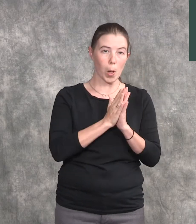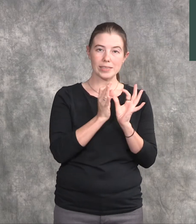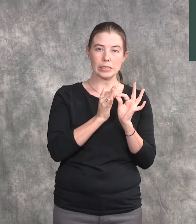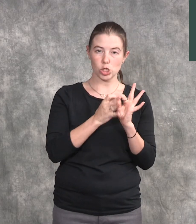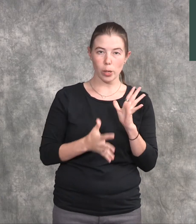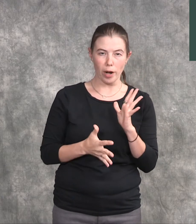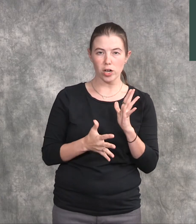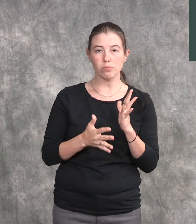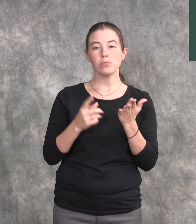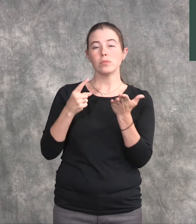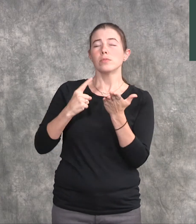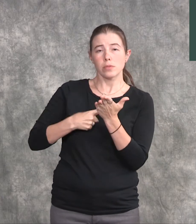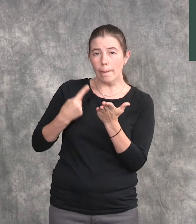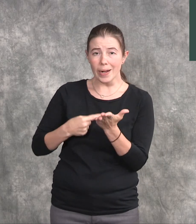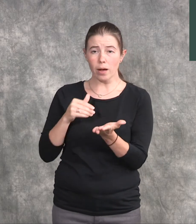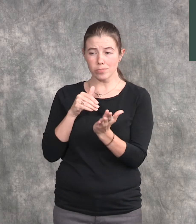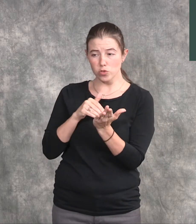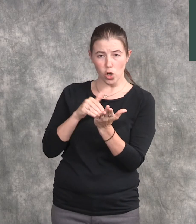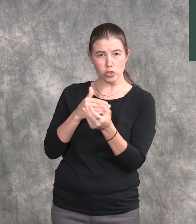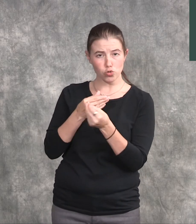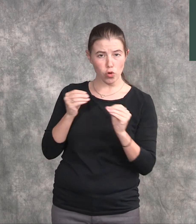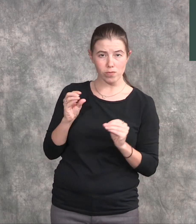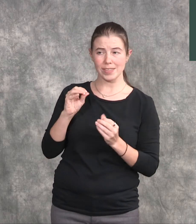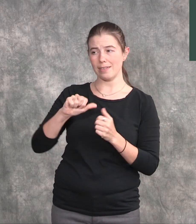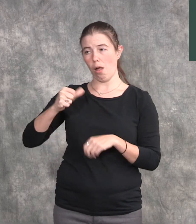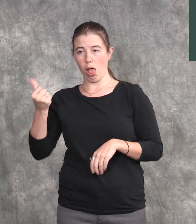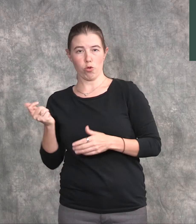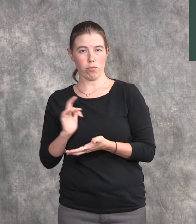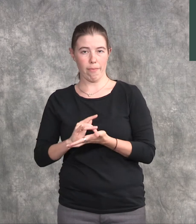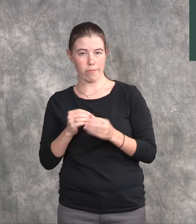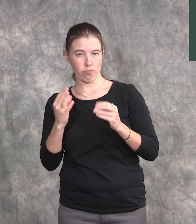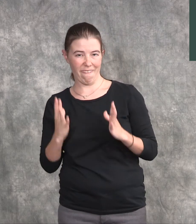When you request an interpreter, sometimes doctor's offices